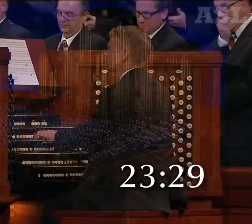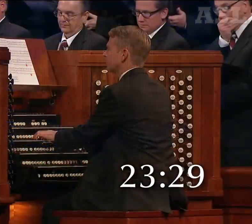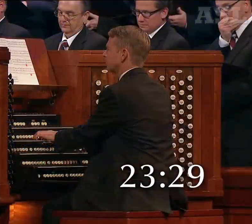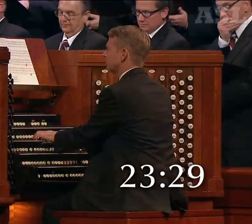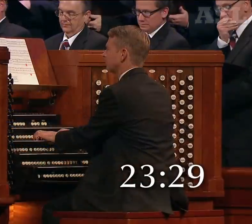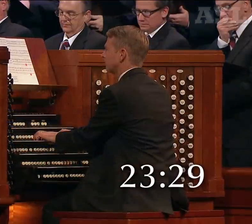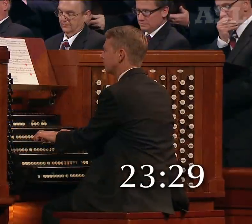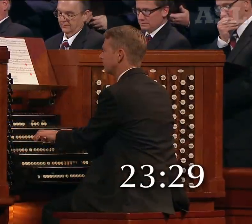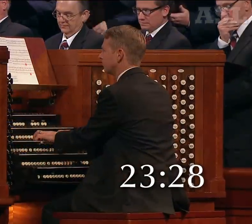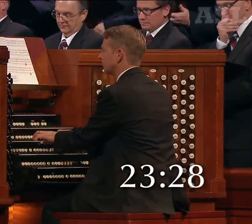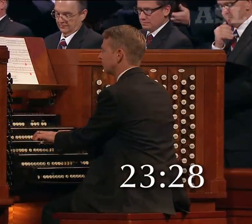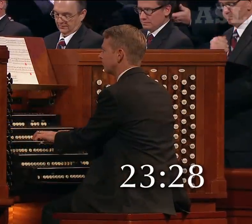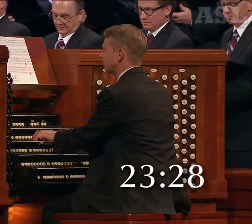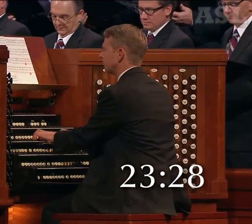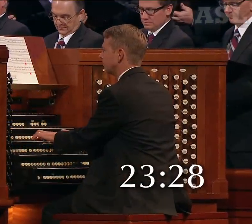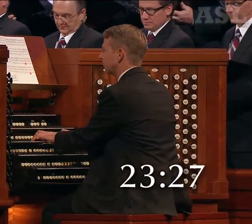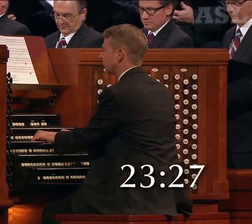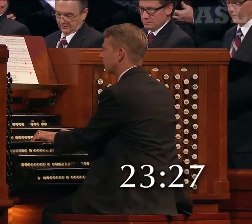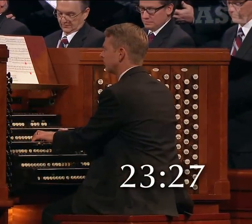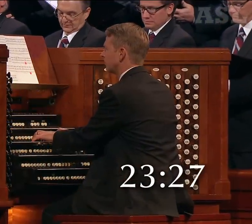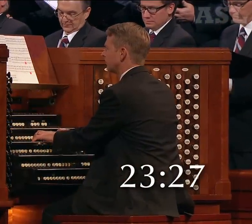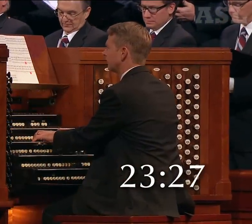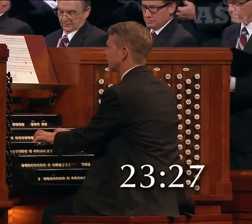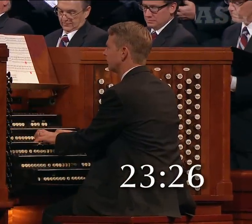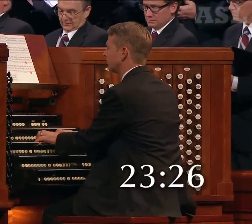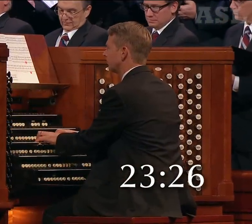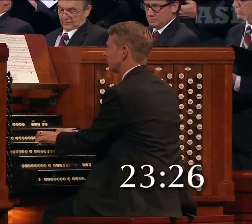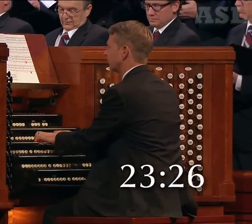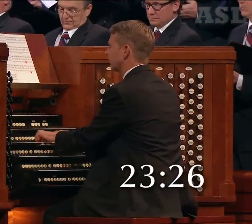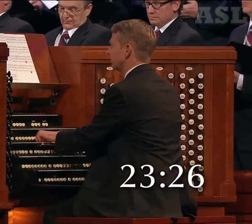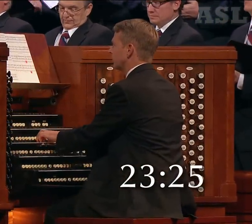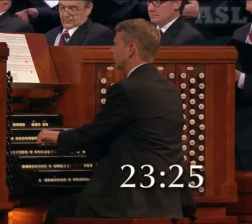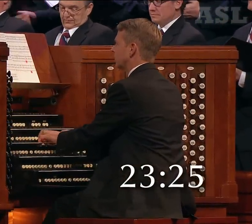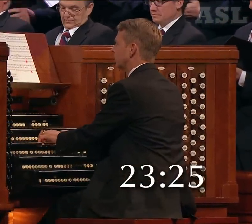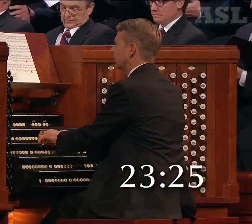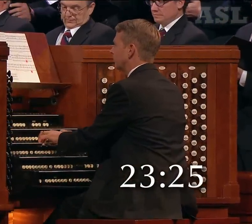THIS IS THE ENGLISH